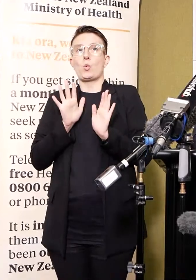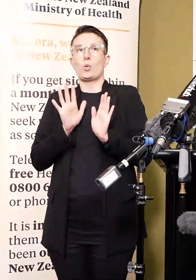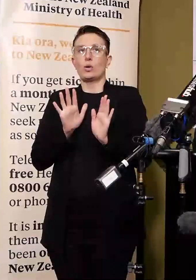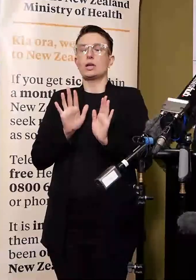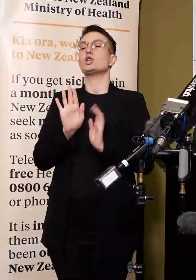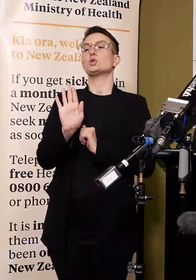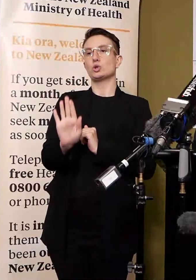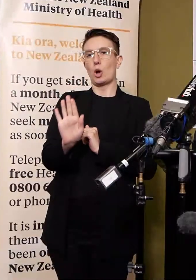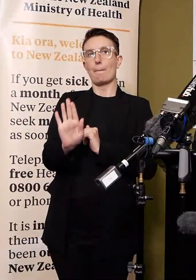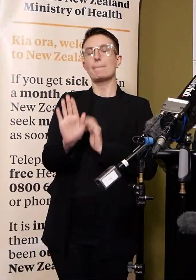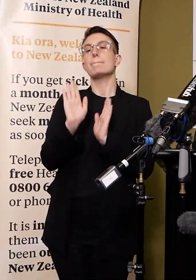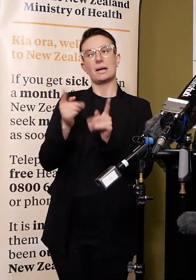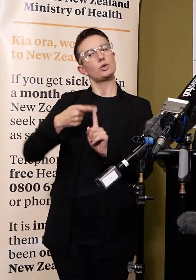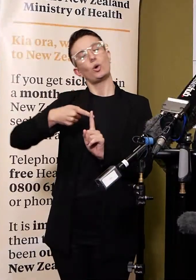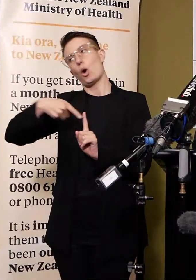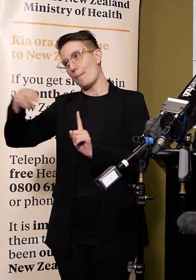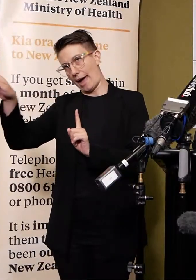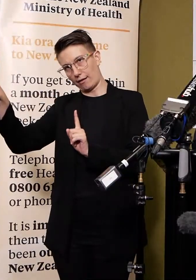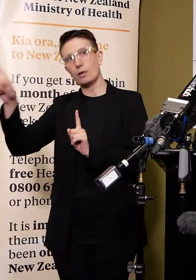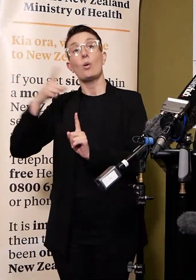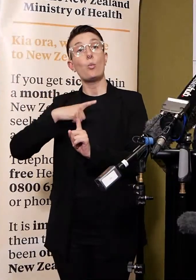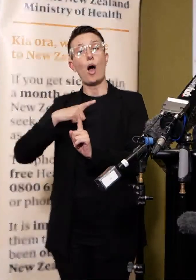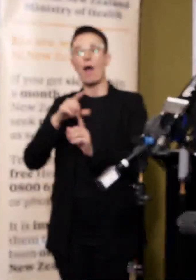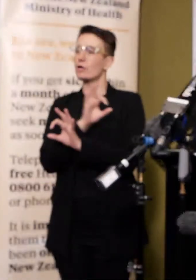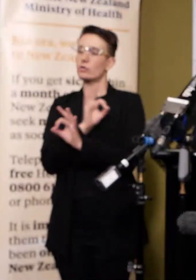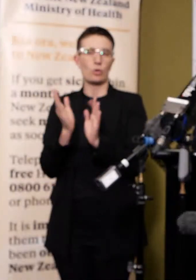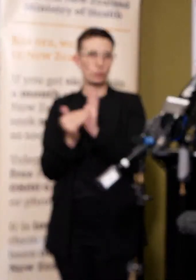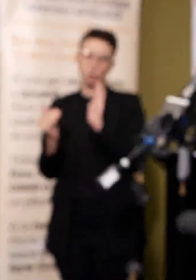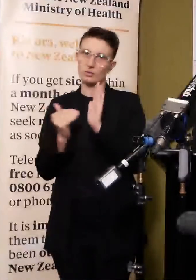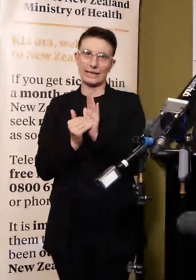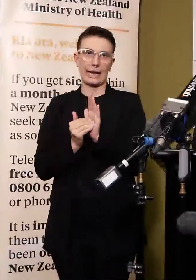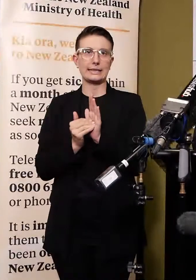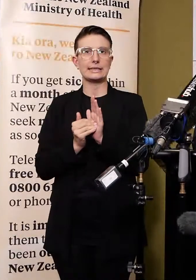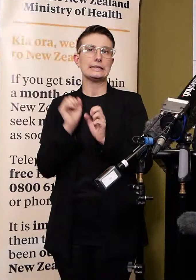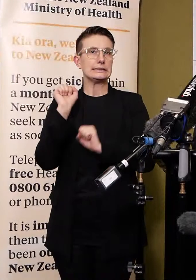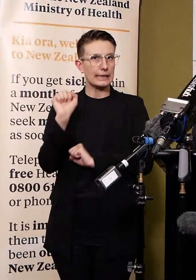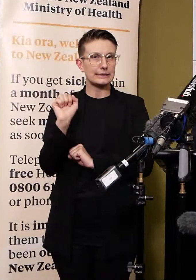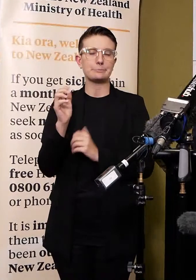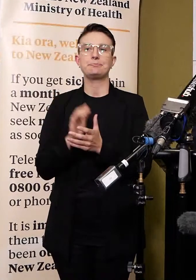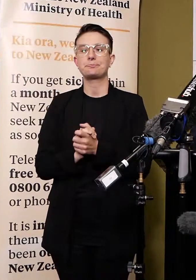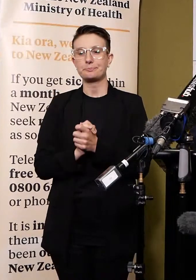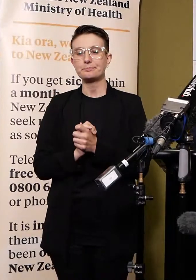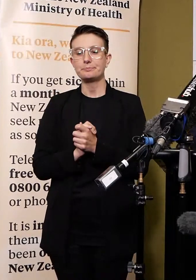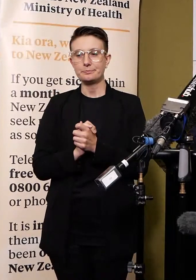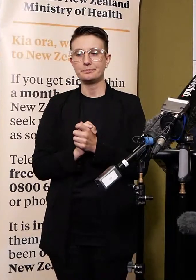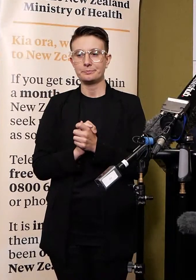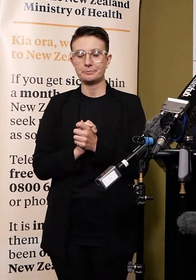and went back to their-- to where they had boarded. We've had public health officials